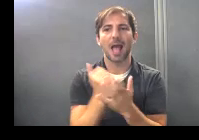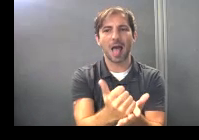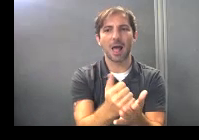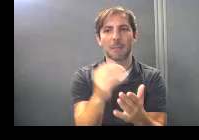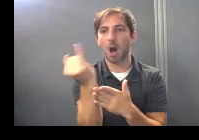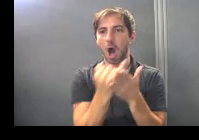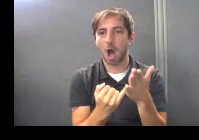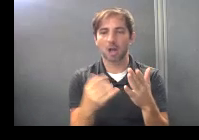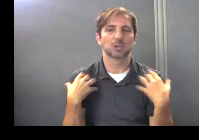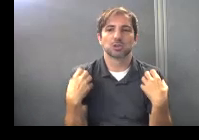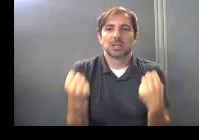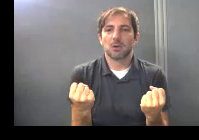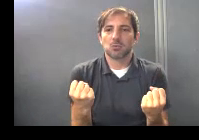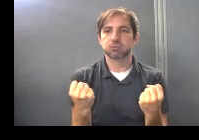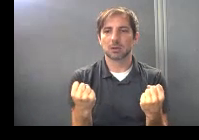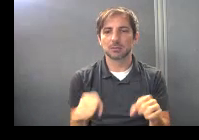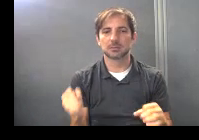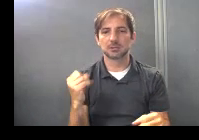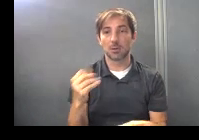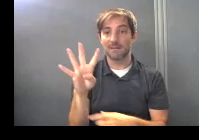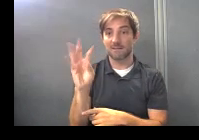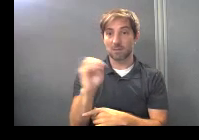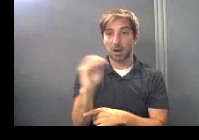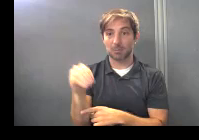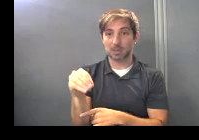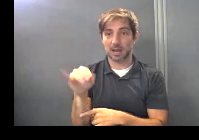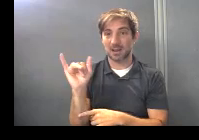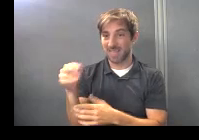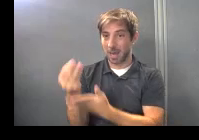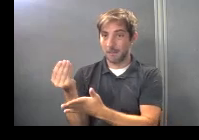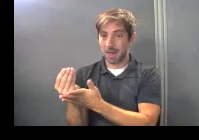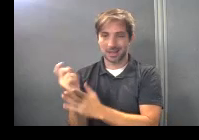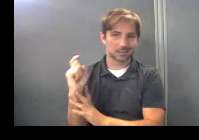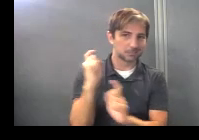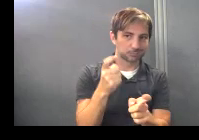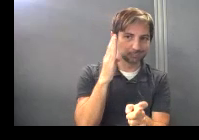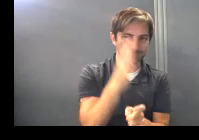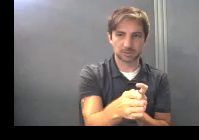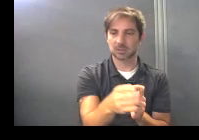40% OF THOSE FUNDS WENT DIRECTLY TO THE STATE ART AGENCIES.